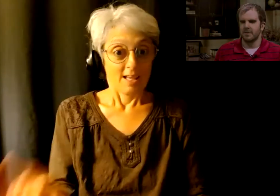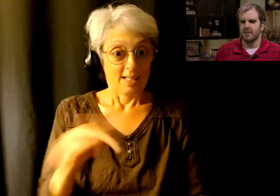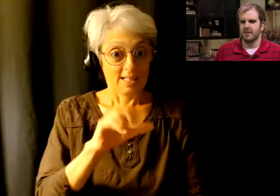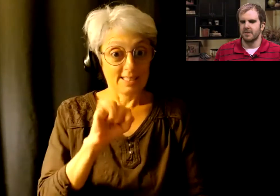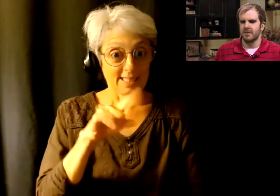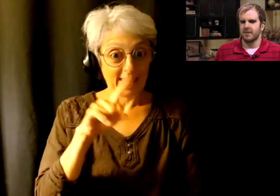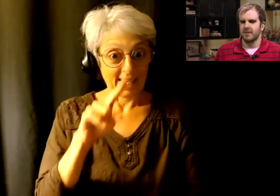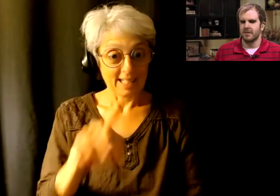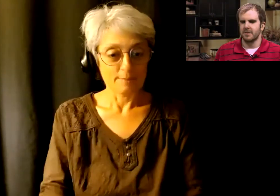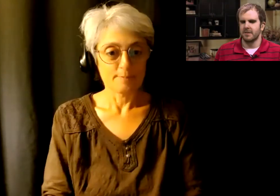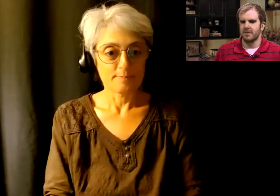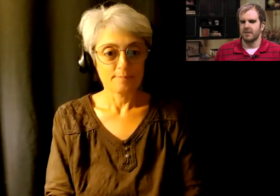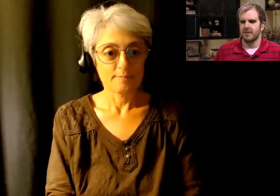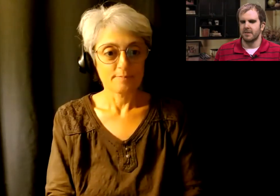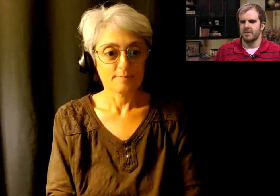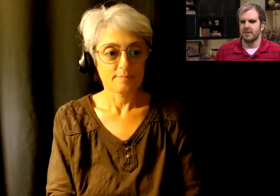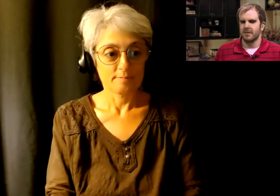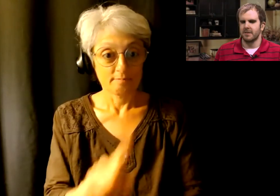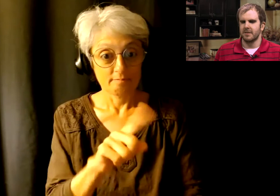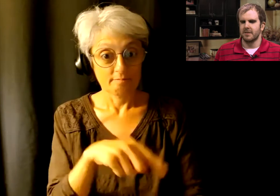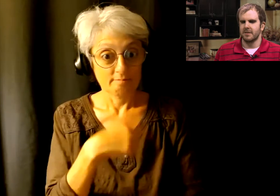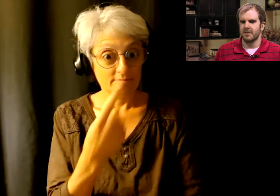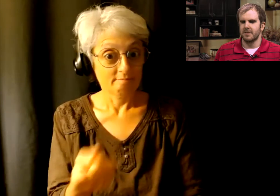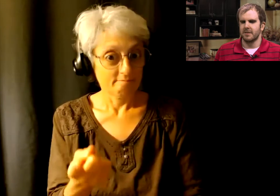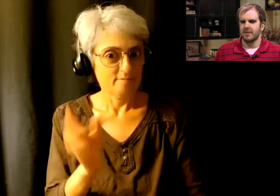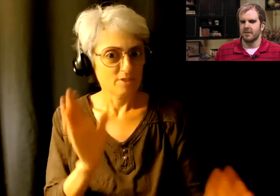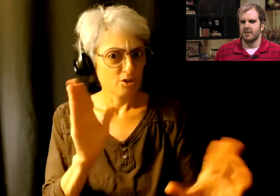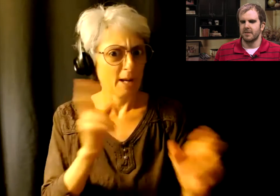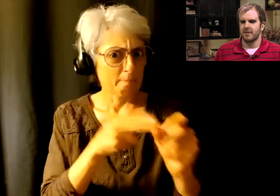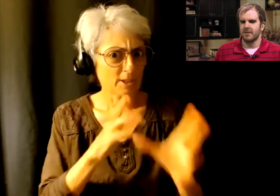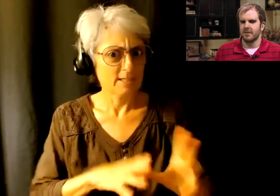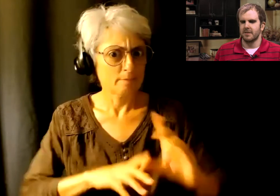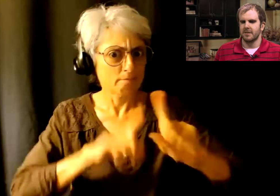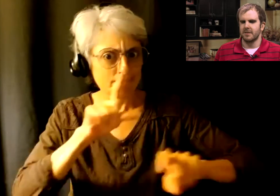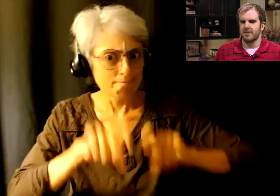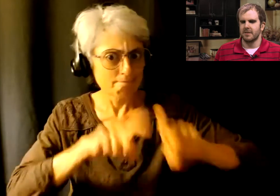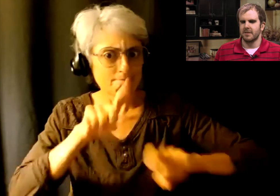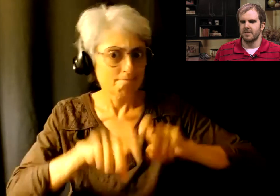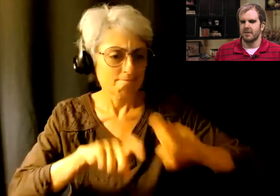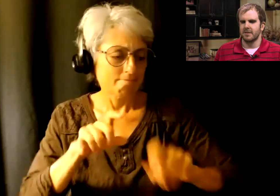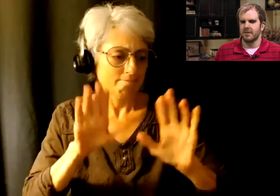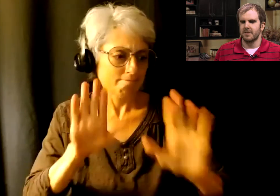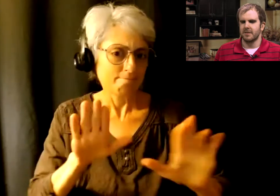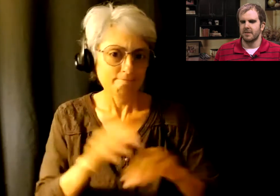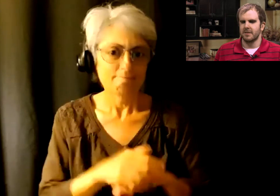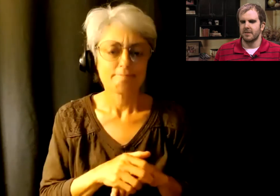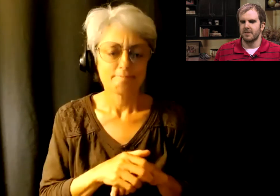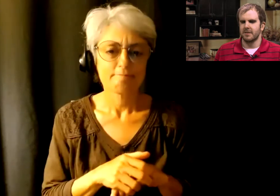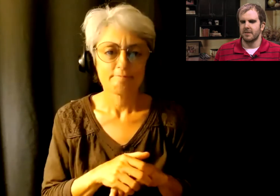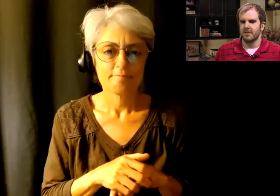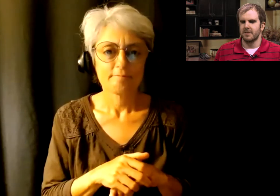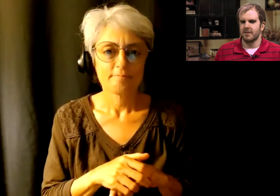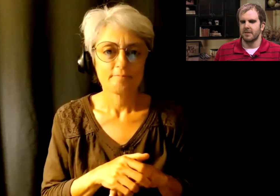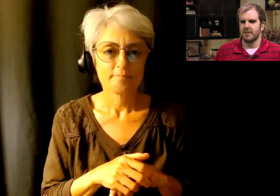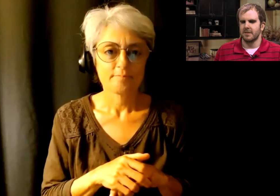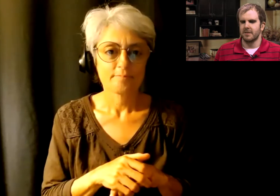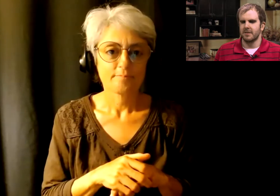You've been a great participant tonight in the question and answer portion of this get-together